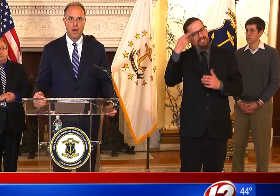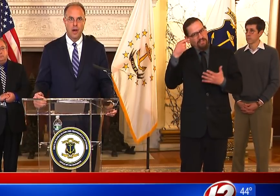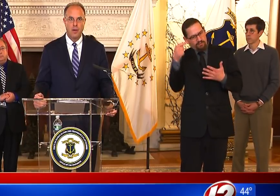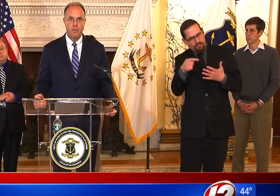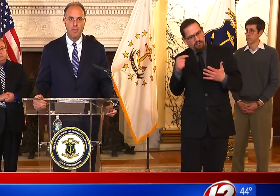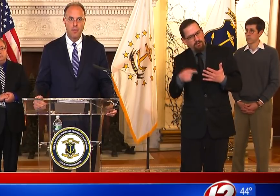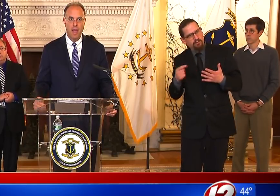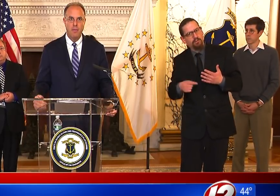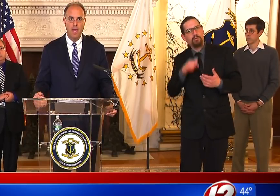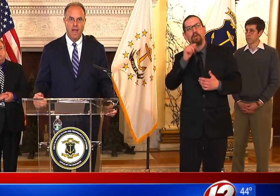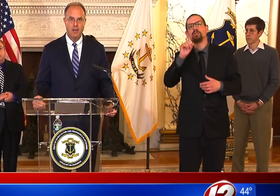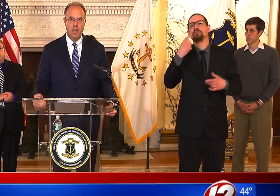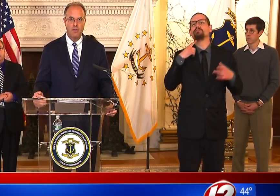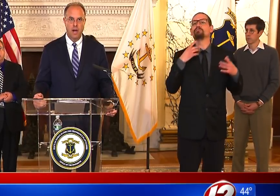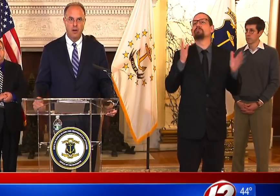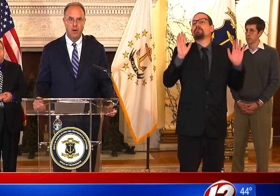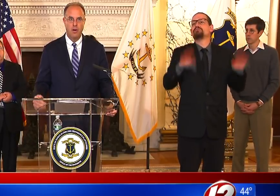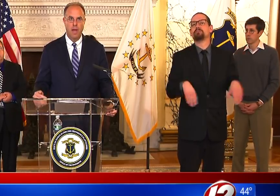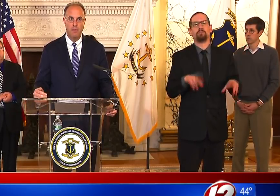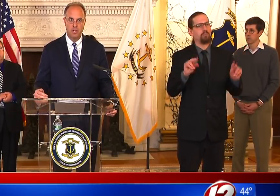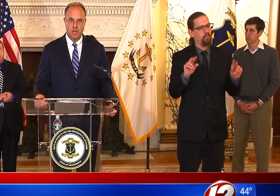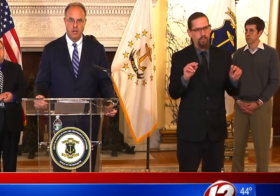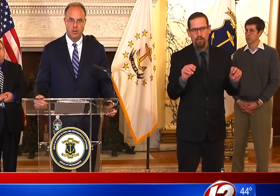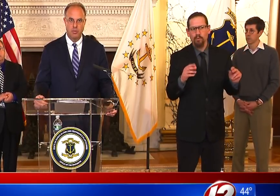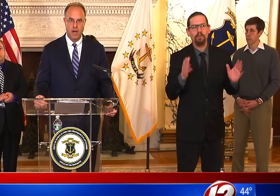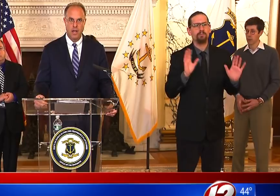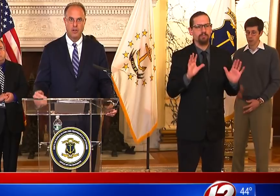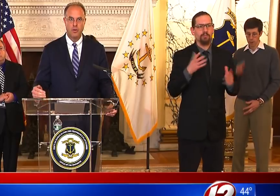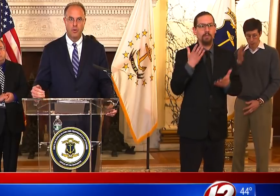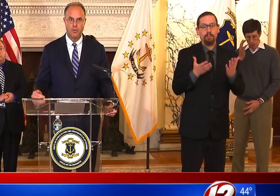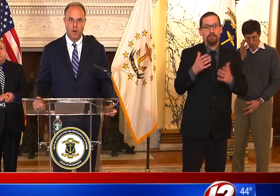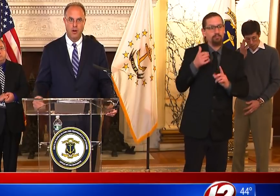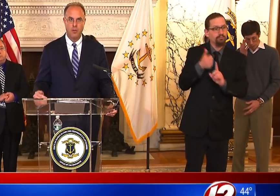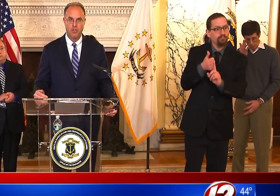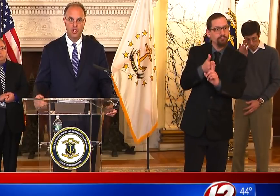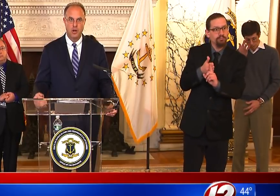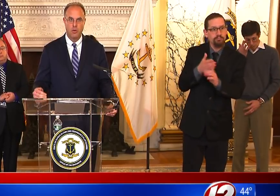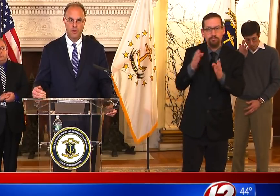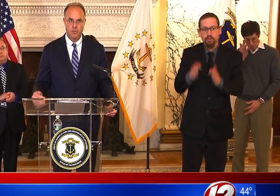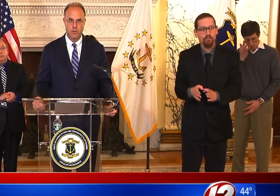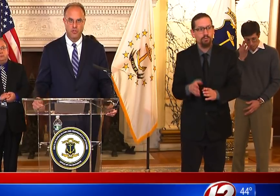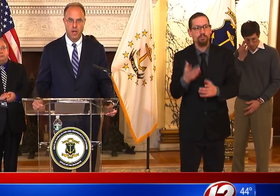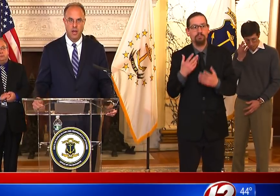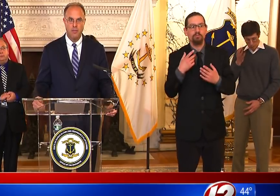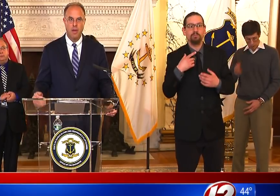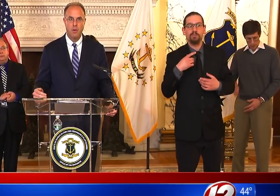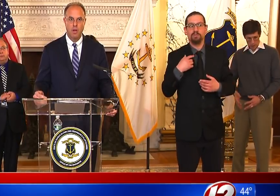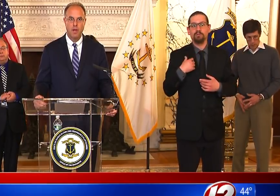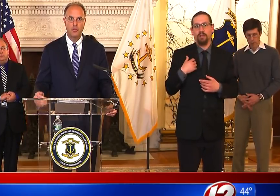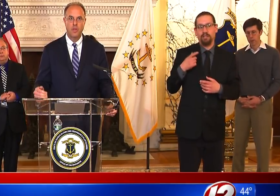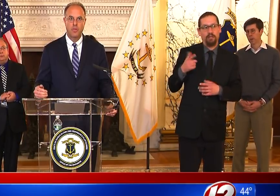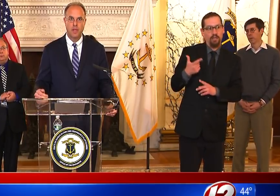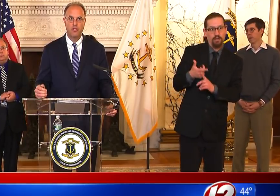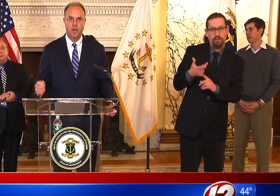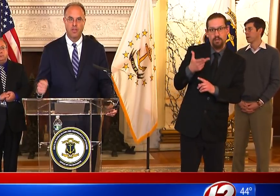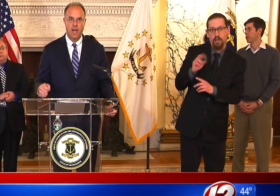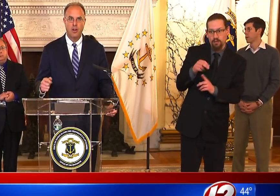PATTERN. THERE ARE OTHER REASONS. IN THE CASE OF A PURCHASER MAY